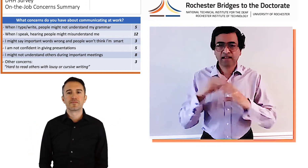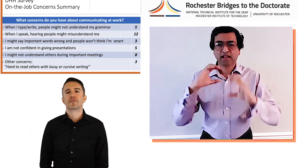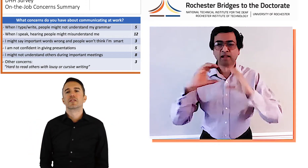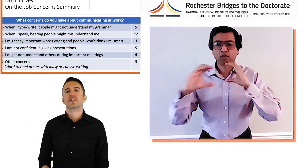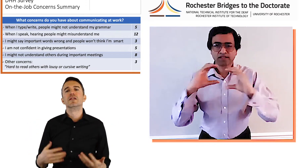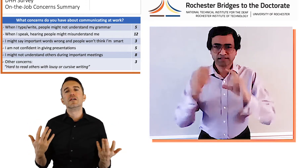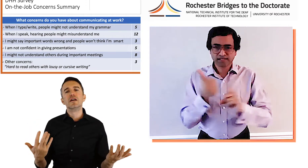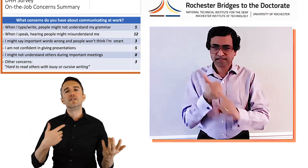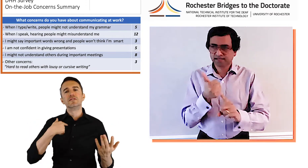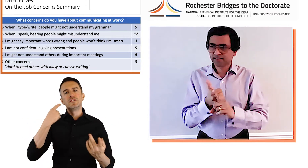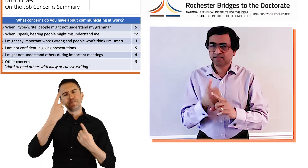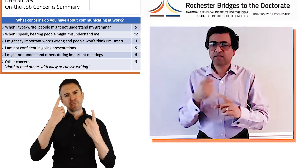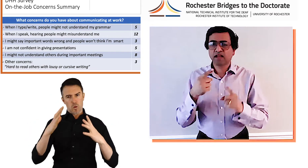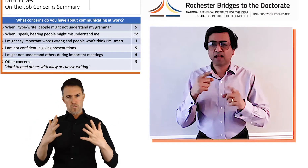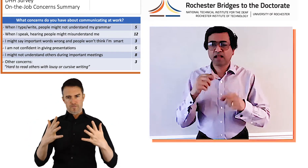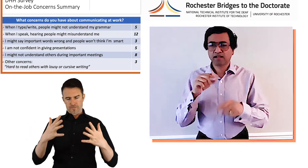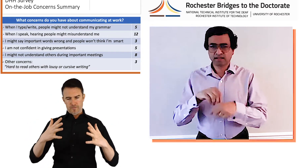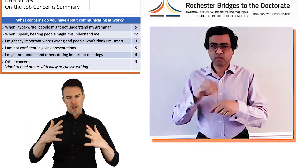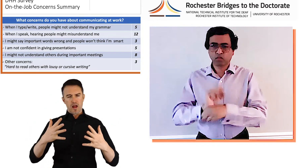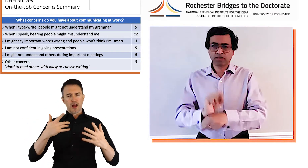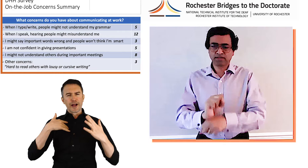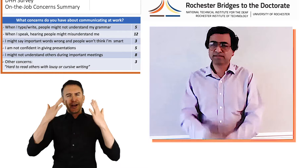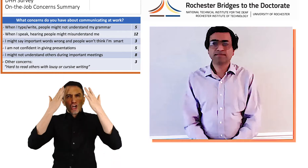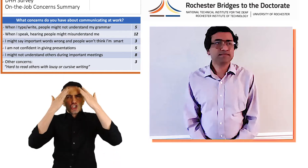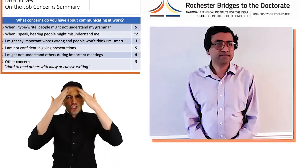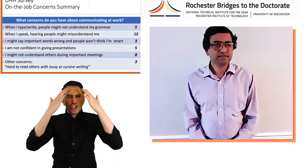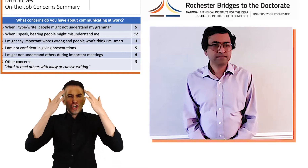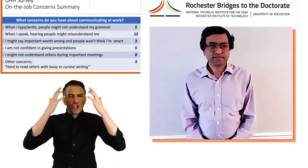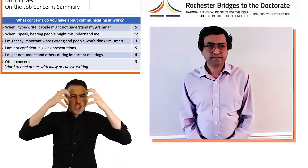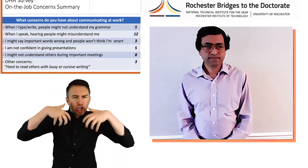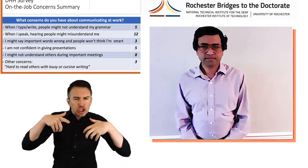Next was concerns about communication on the job.